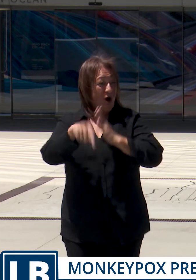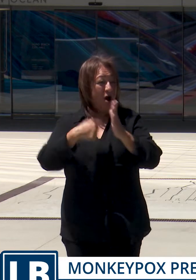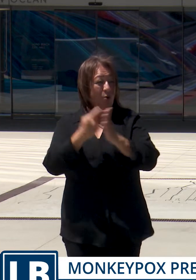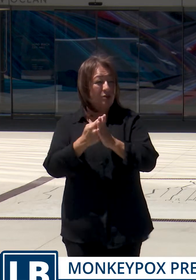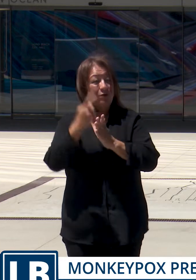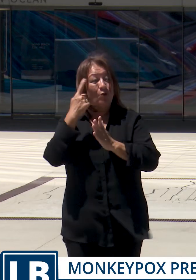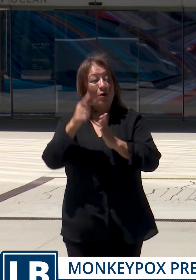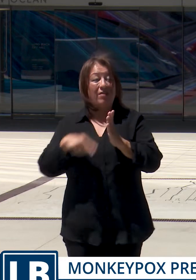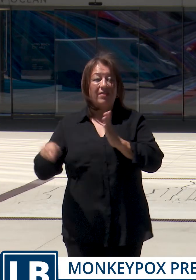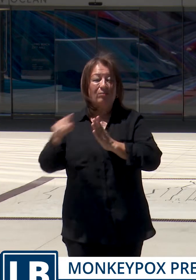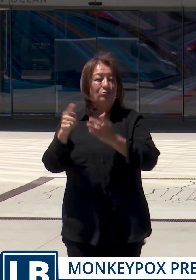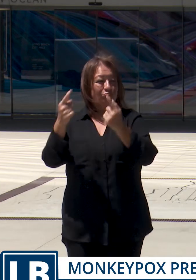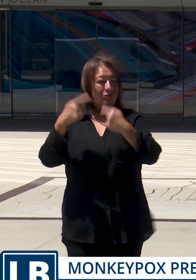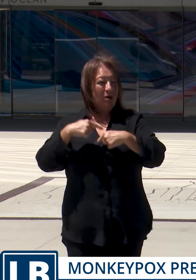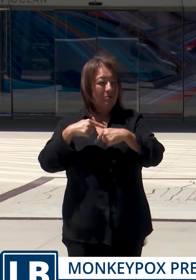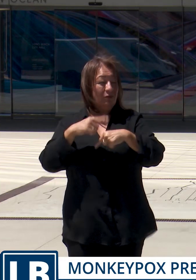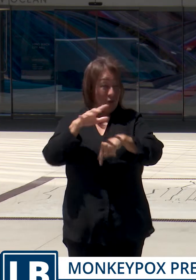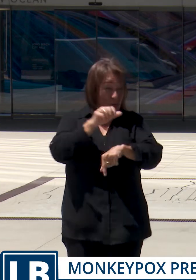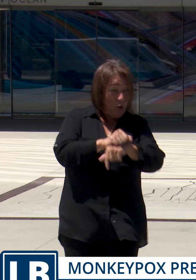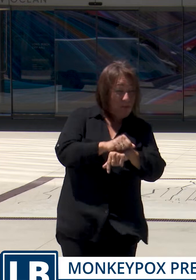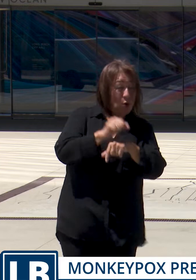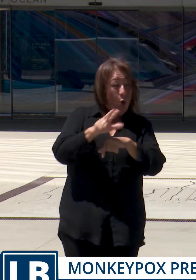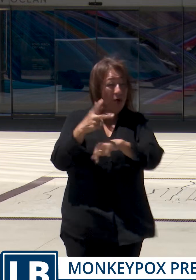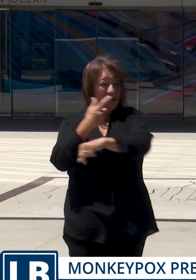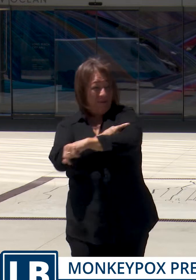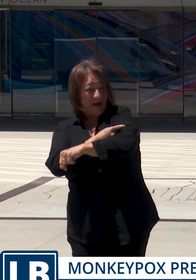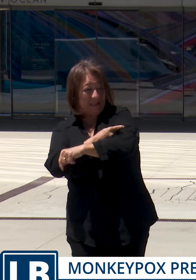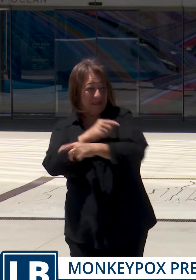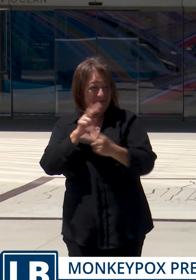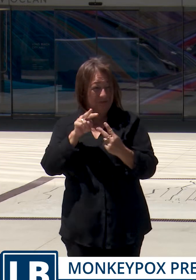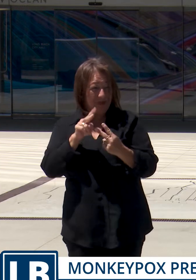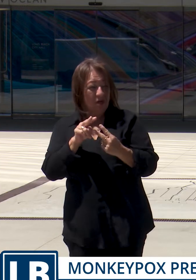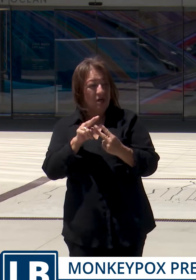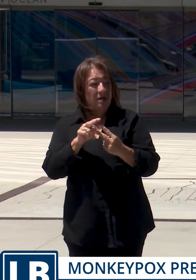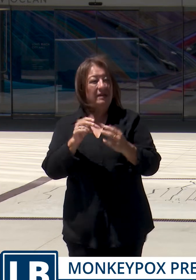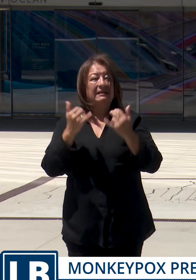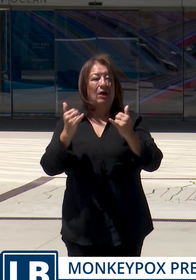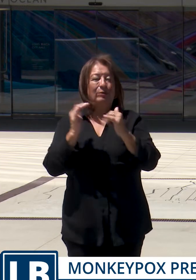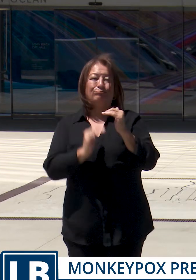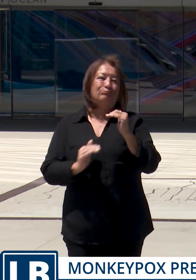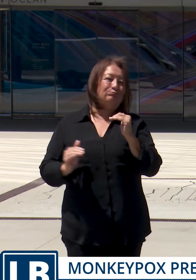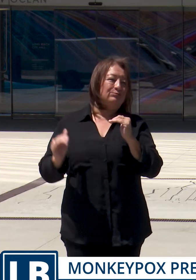or getting them their vaccine it's going beyond the current eligibility that uh we